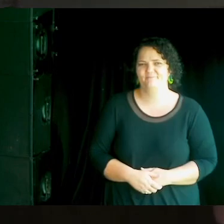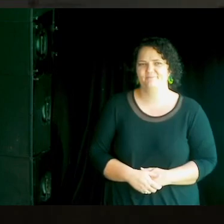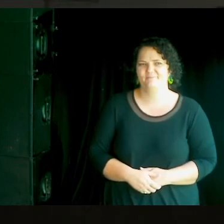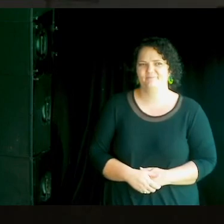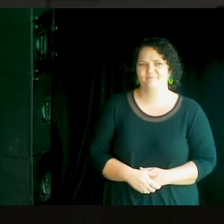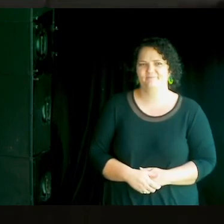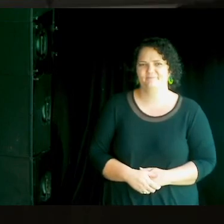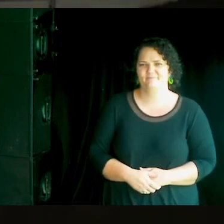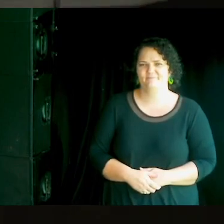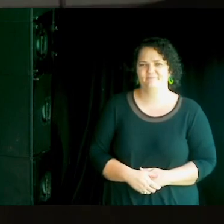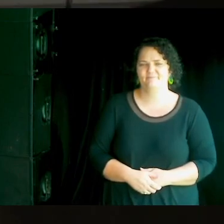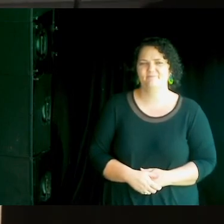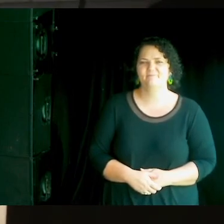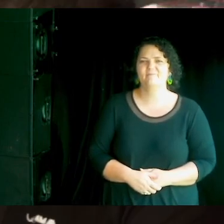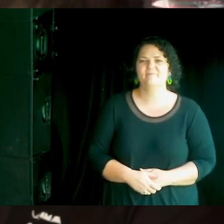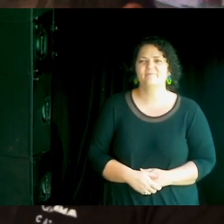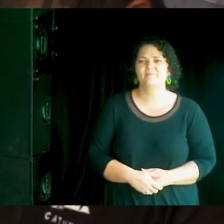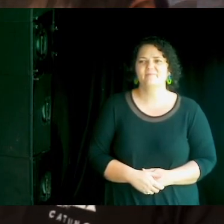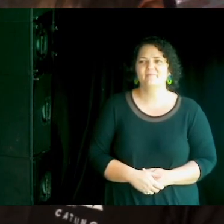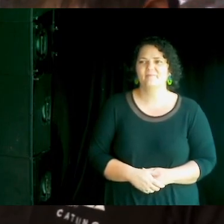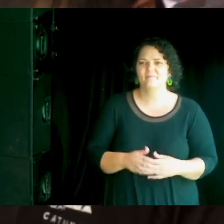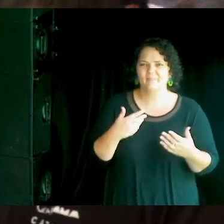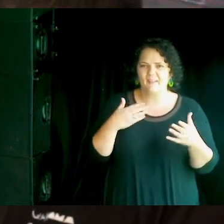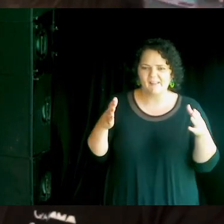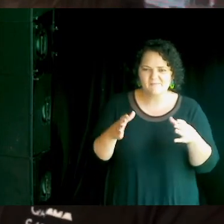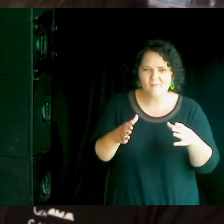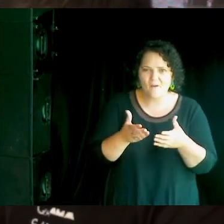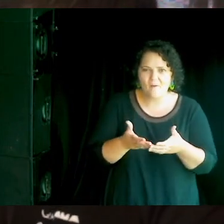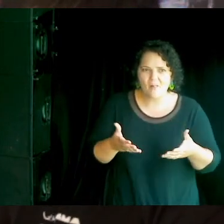so normally I actually have a smaller boy because I don't know why I have such a big ball